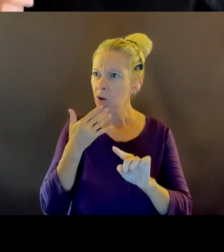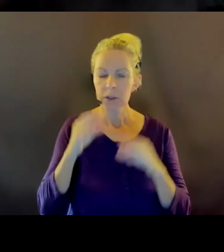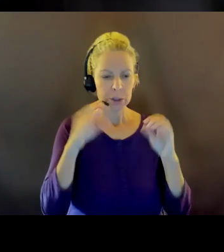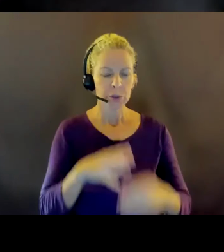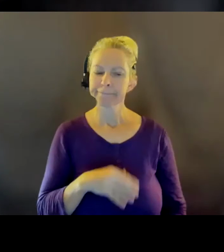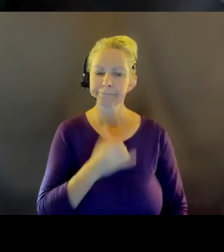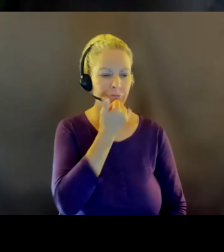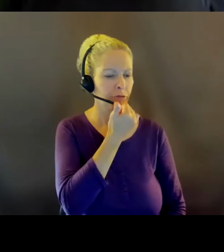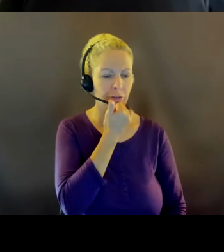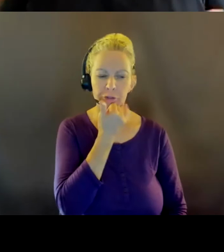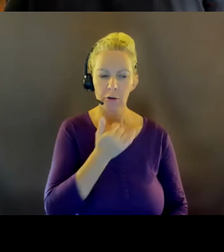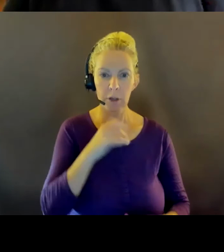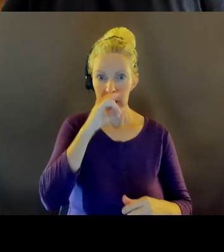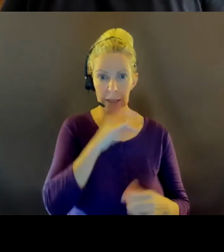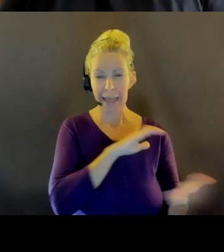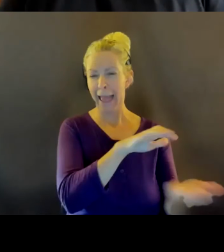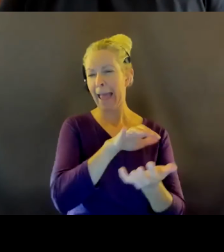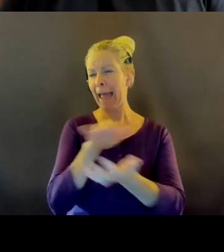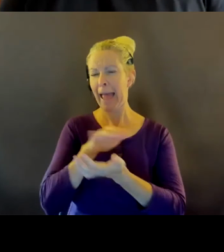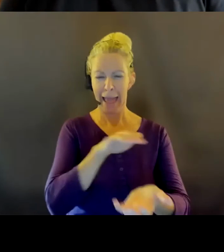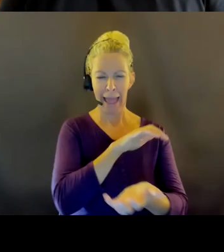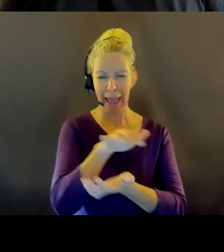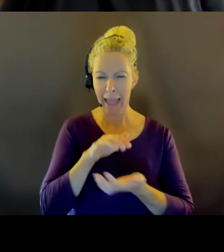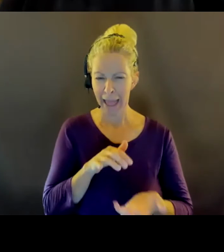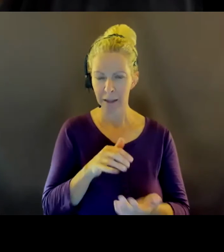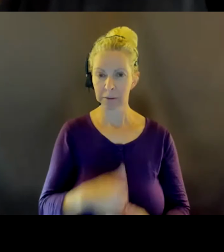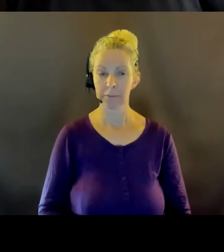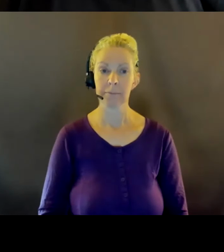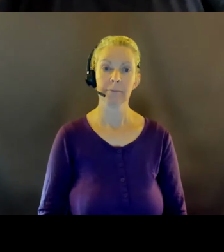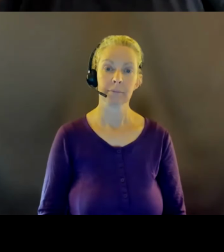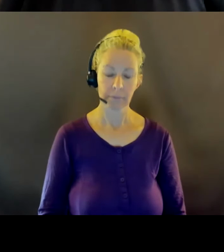Kids started laughing around me. That was bad enough.